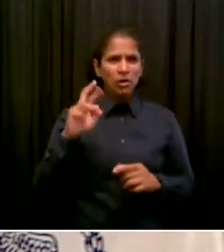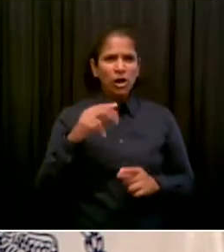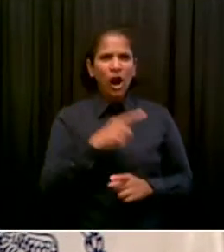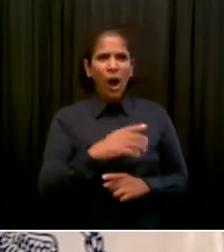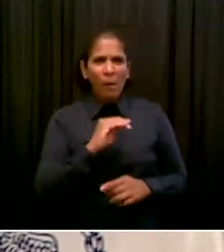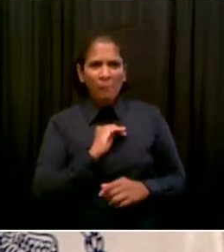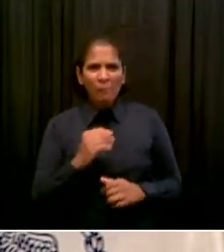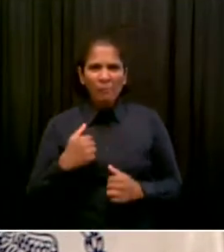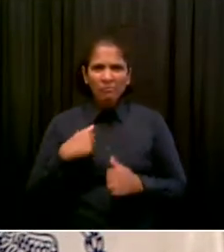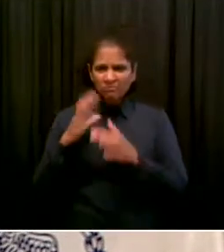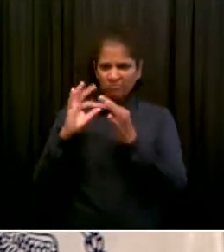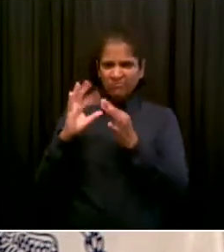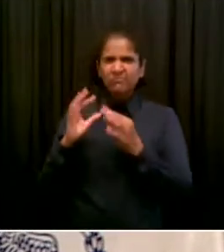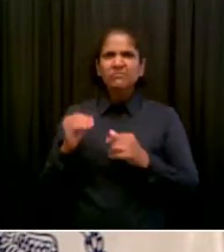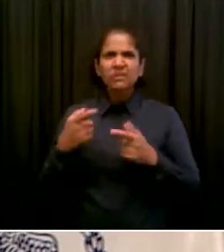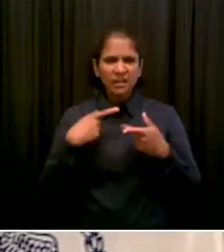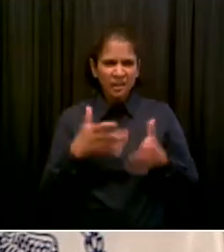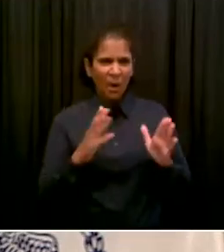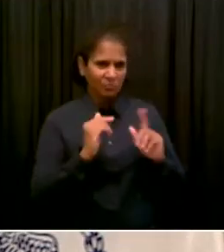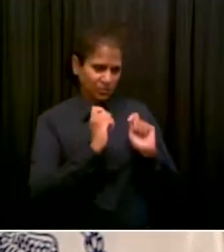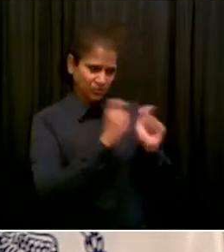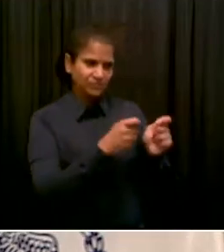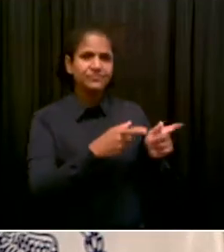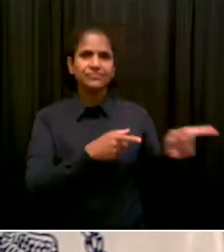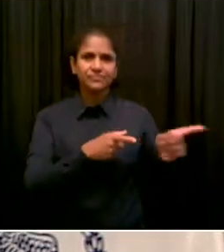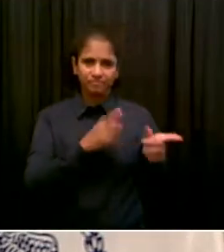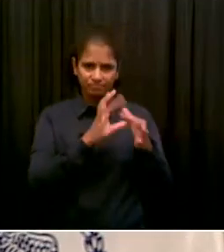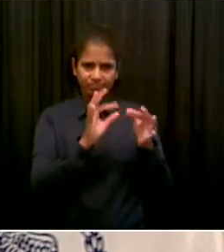THE FIRST DEPUTY MAYOR, WITH THE CHANCELLO R.